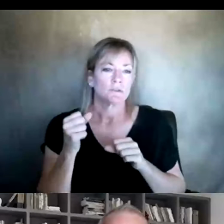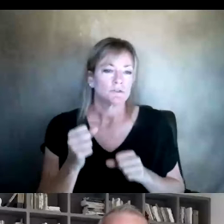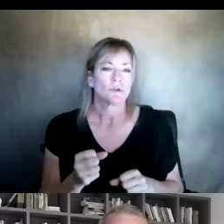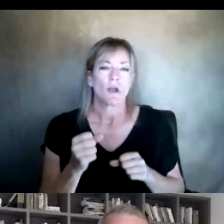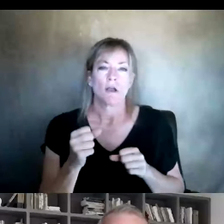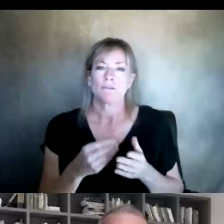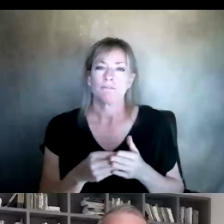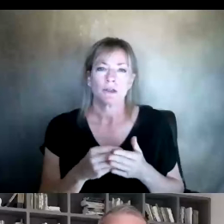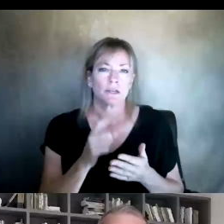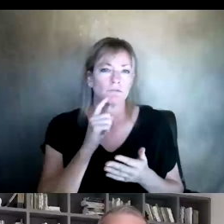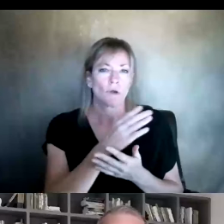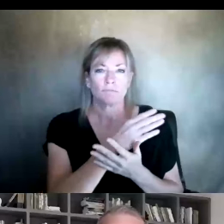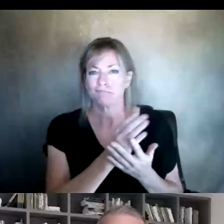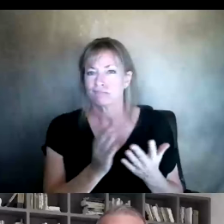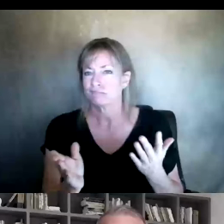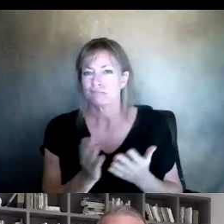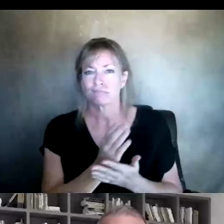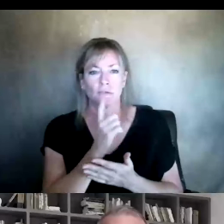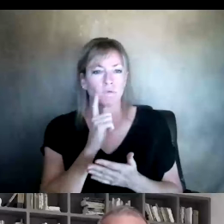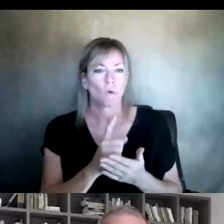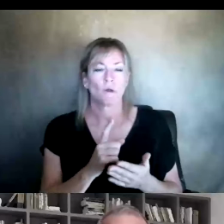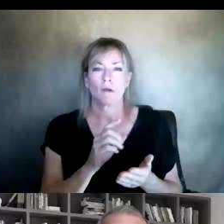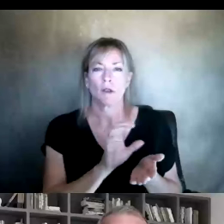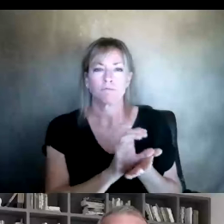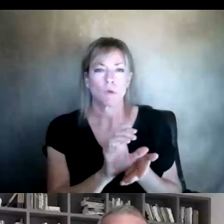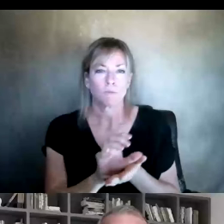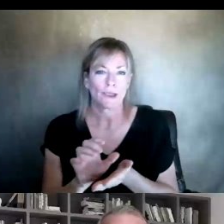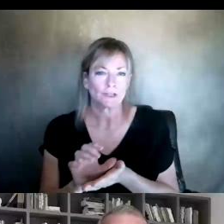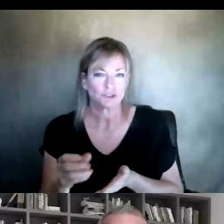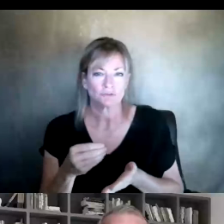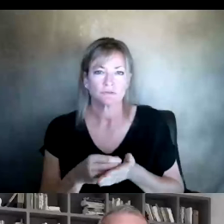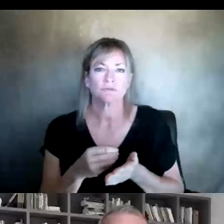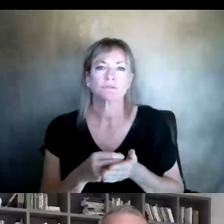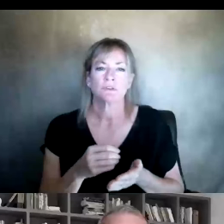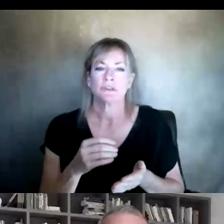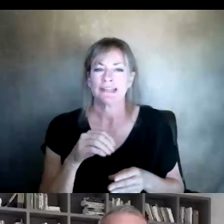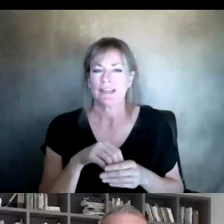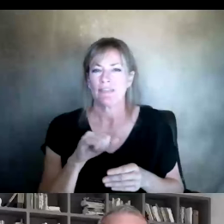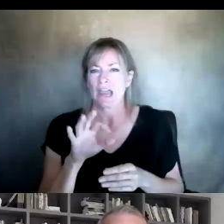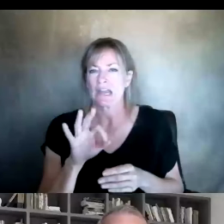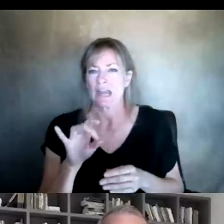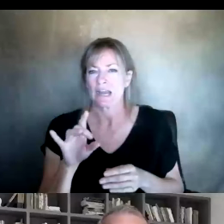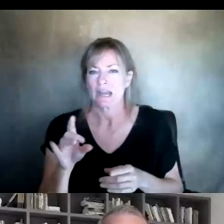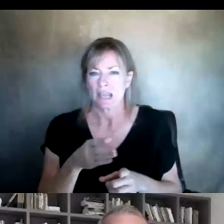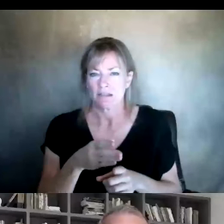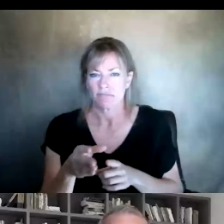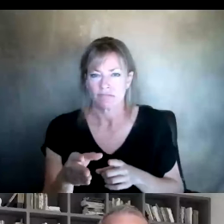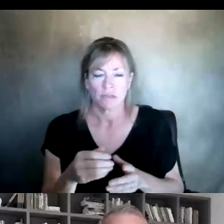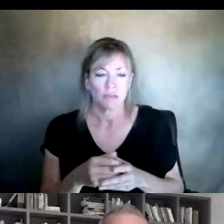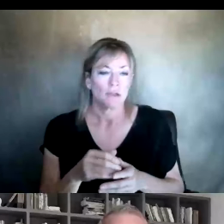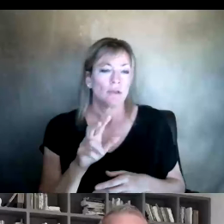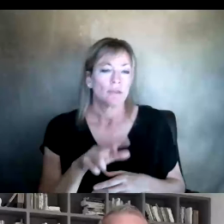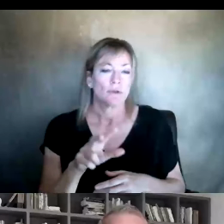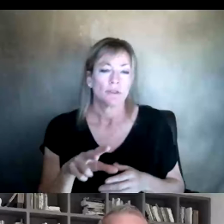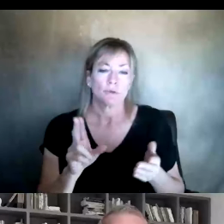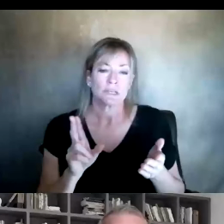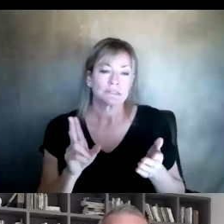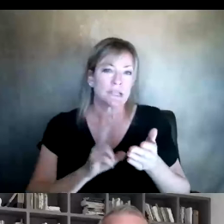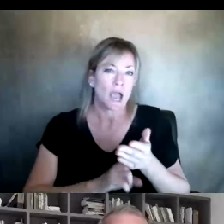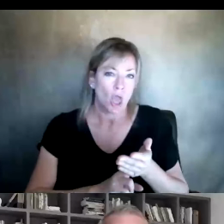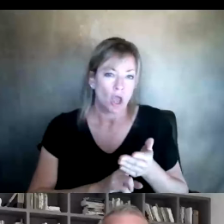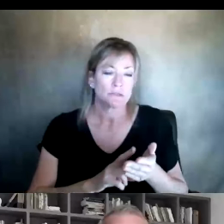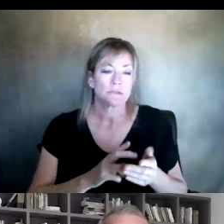ACROSS FOR APPROPRIATIONS ITEMS. THERE WAS 33 SIGN ONS FROM